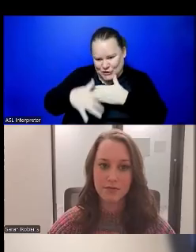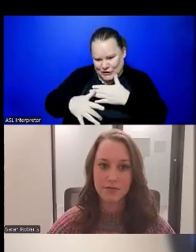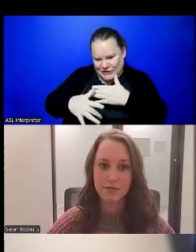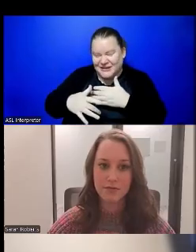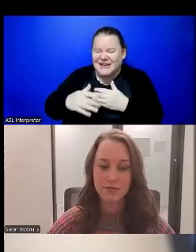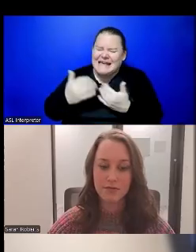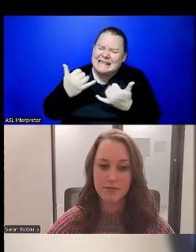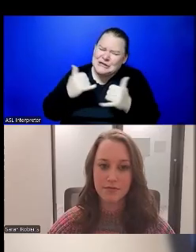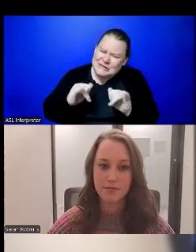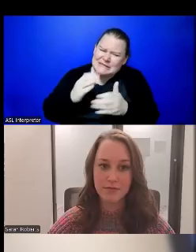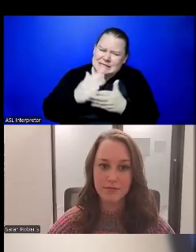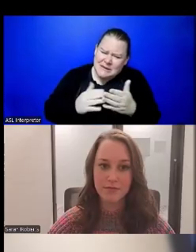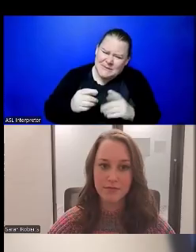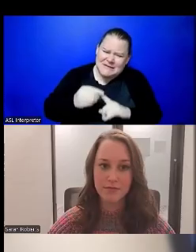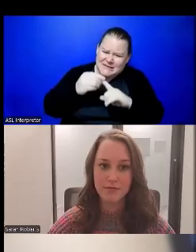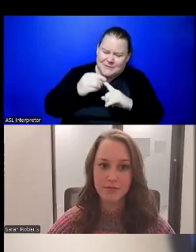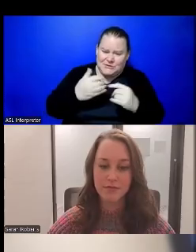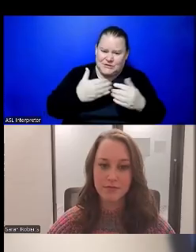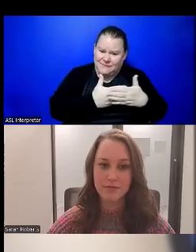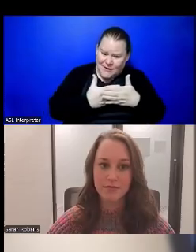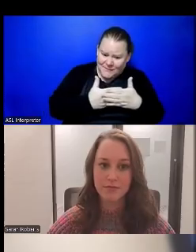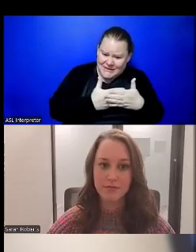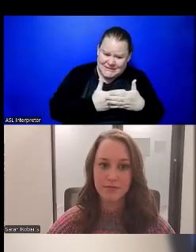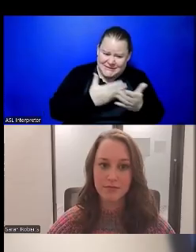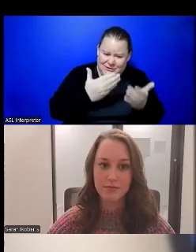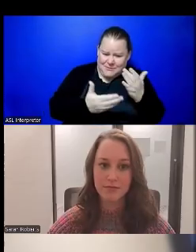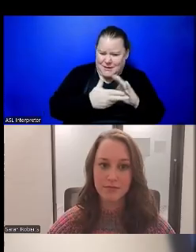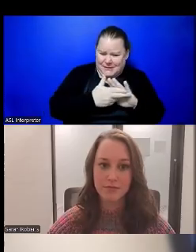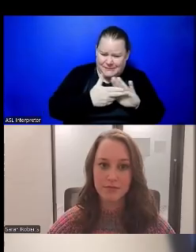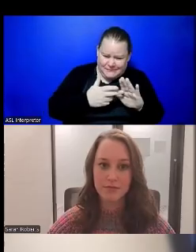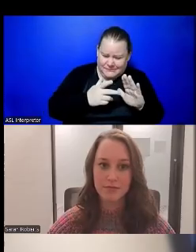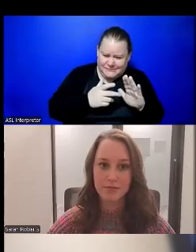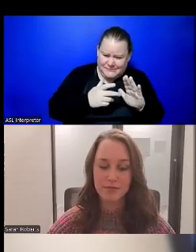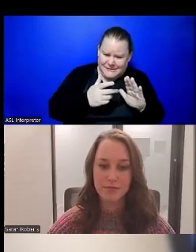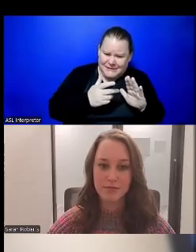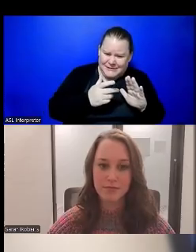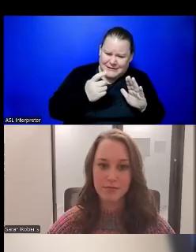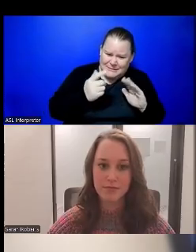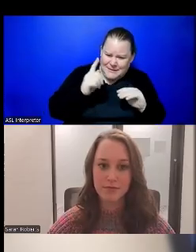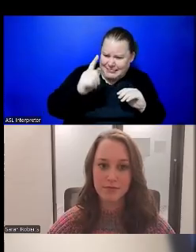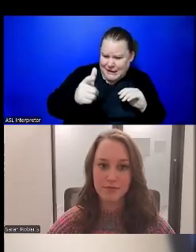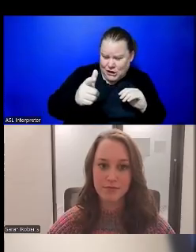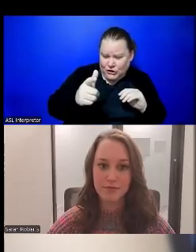some infants that are maybe being diagnosed a little bit early, or, sorry, a little bit later in infancy, but in